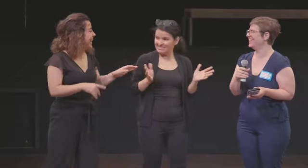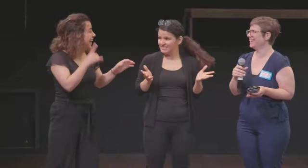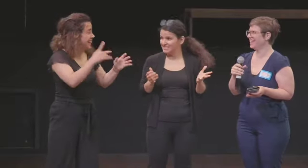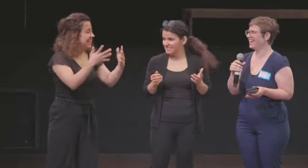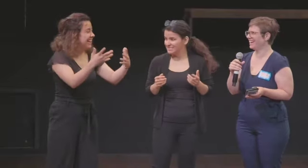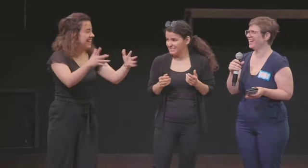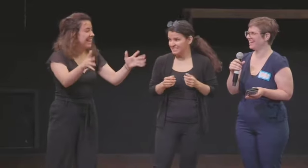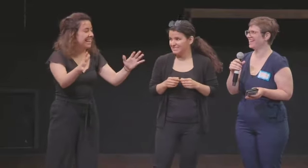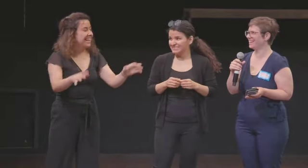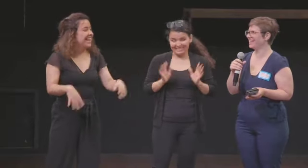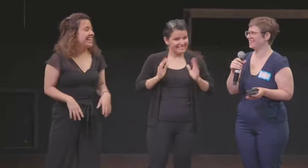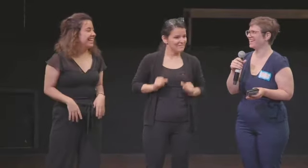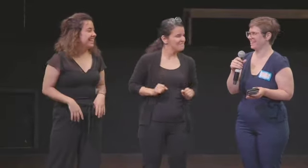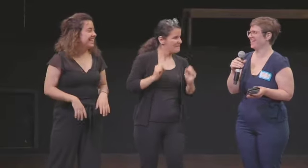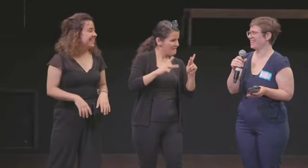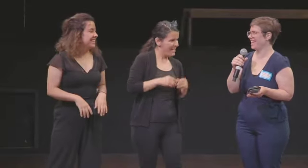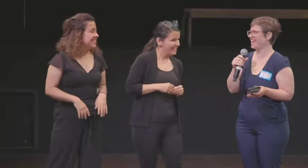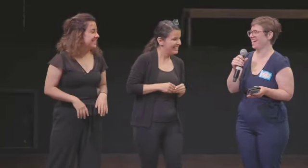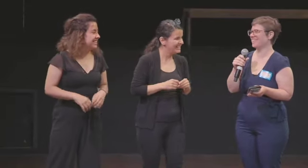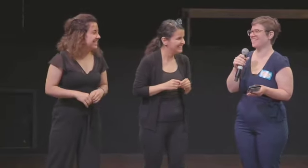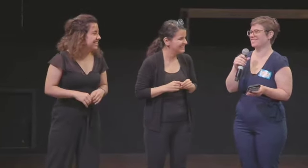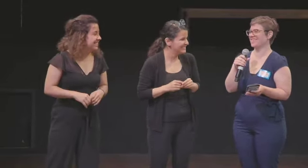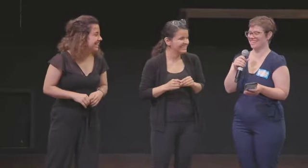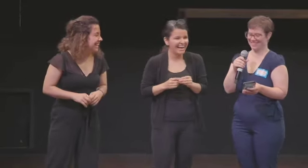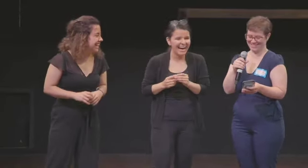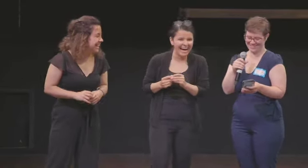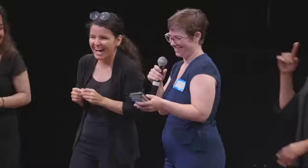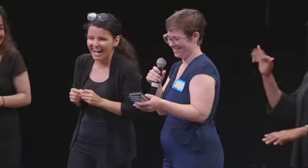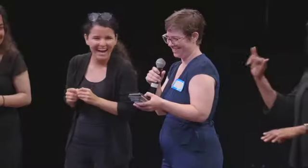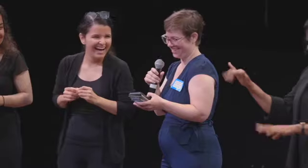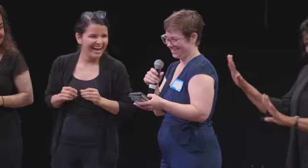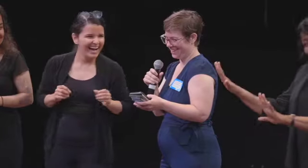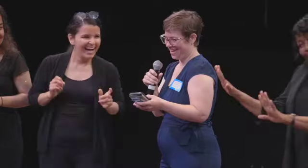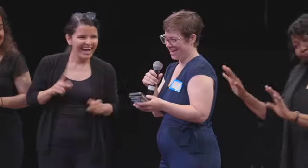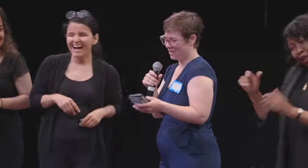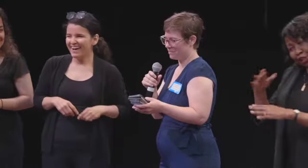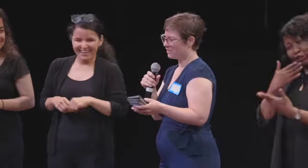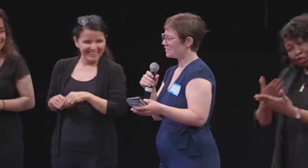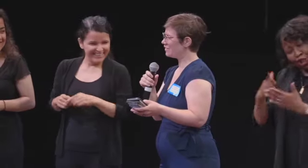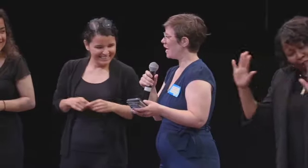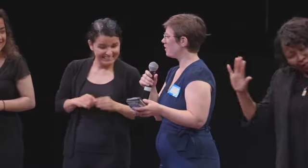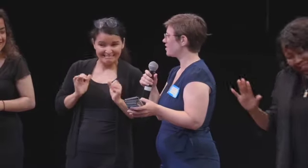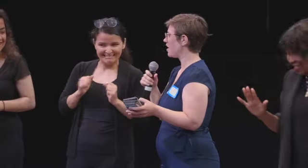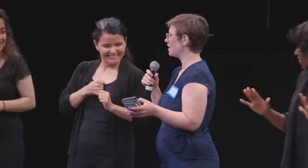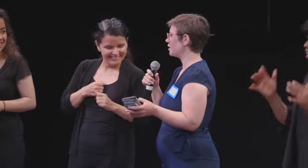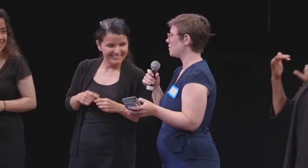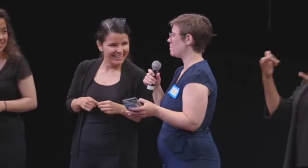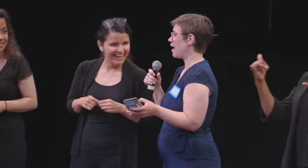Is there anything else someone else wants to add? Okay. - Yeah, I think that's good. So now we're gonna talk a little bit